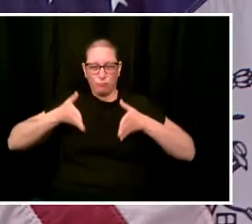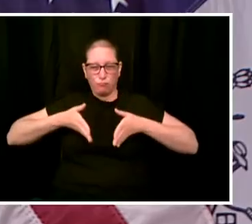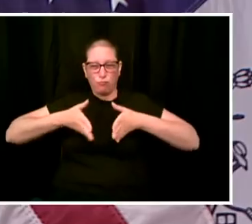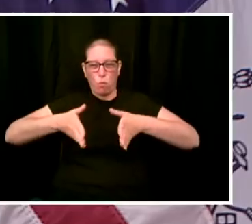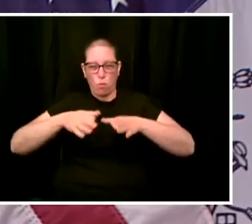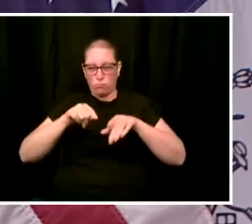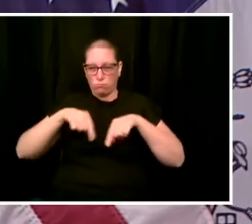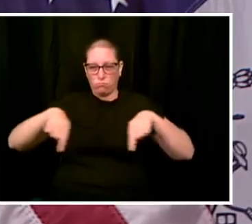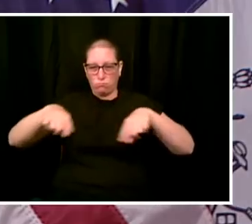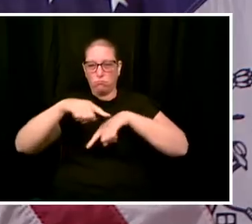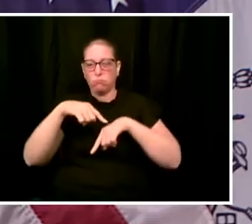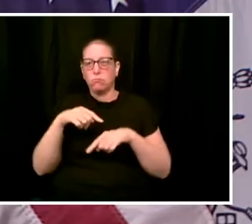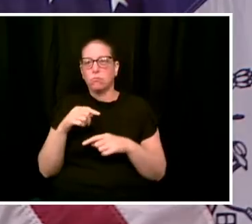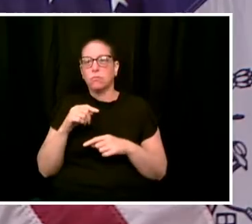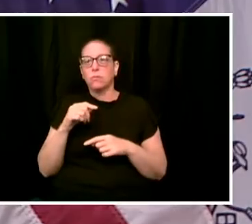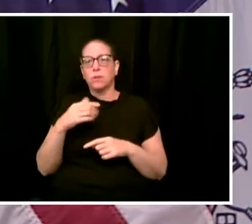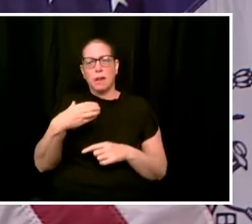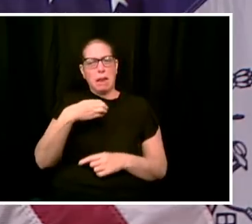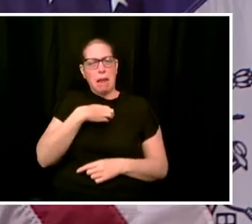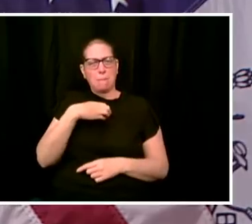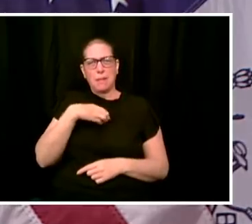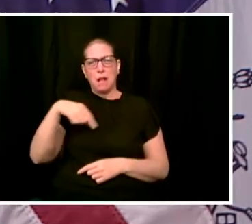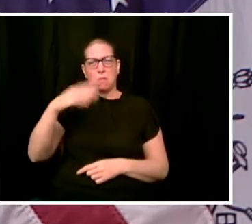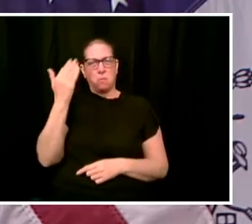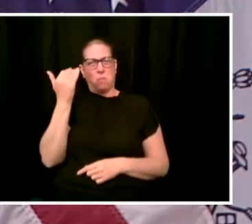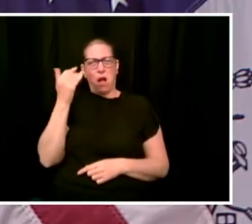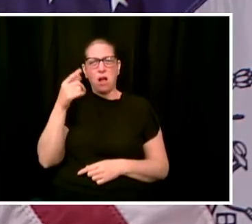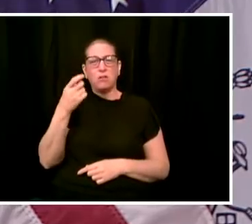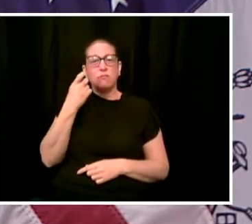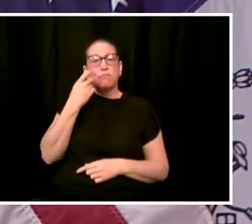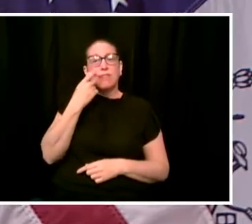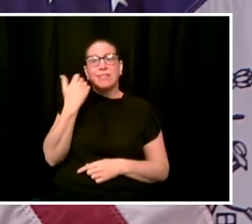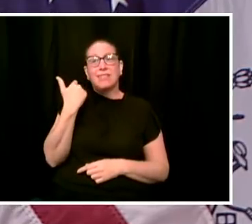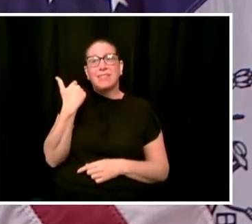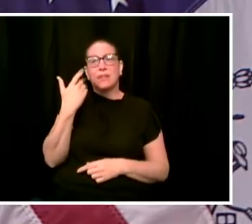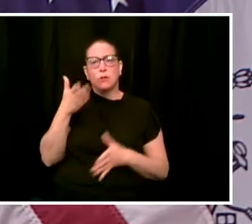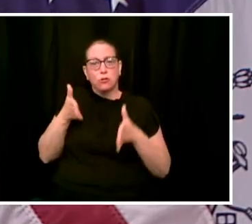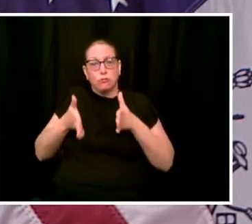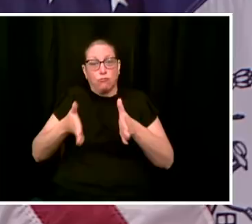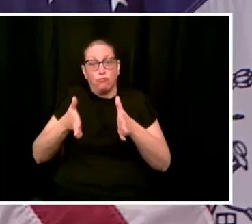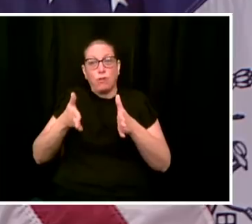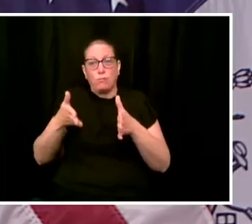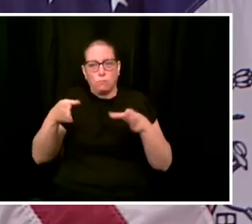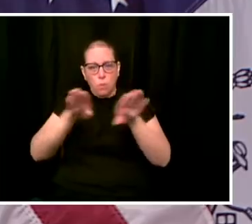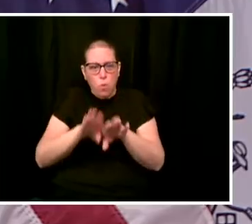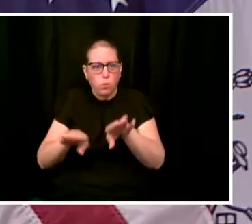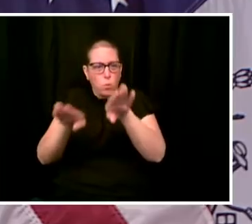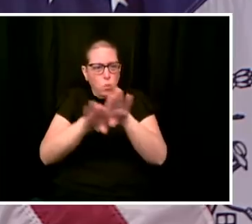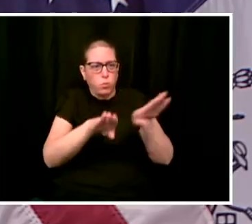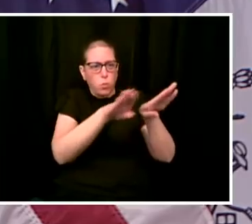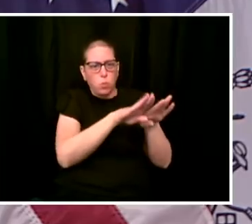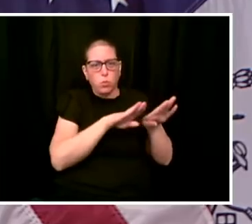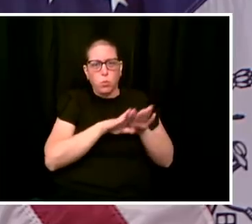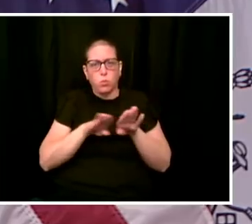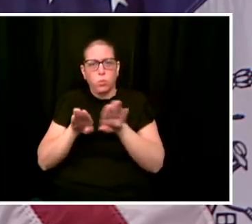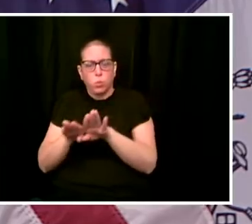FRONT STREET IS PART OF THE CITY'S OPEN STREET PLAN HAS BEEN RT EIN EV E